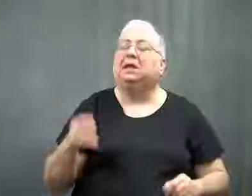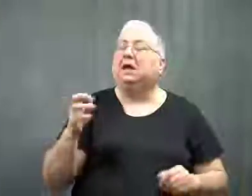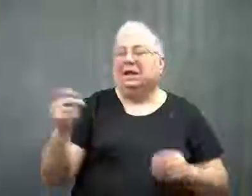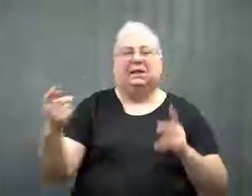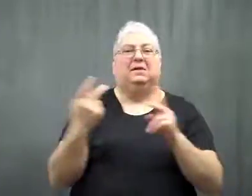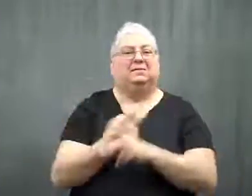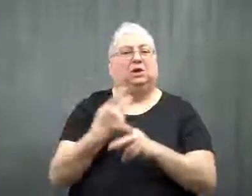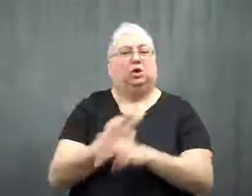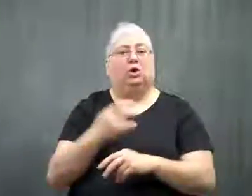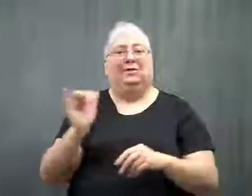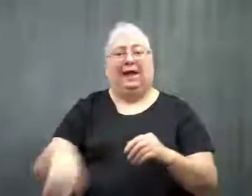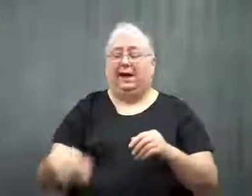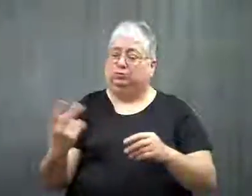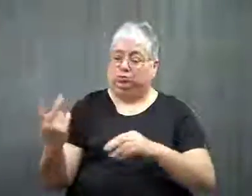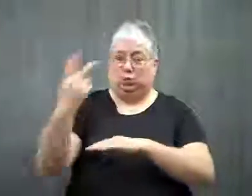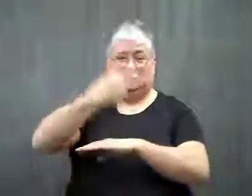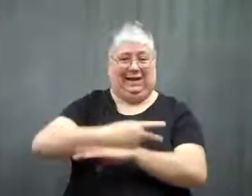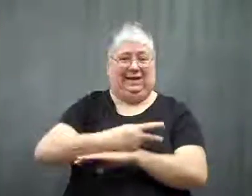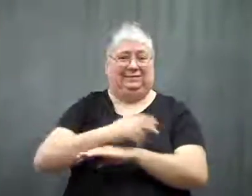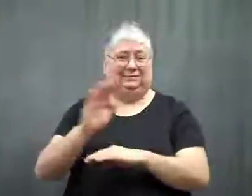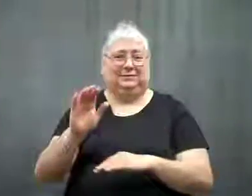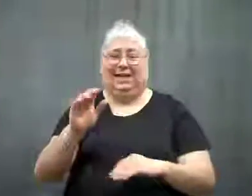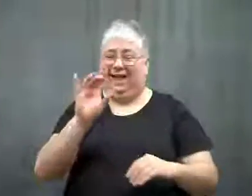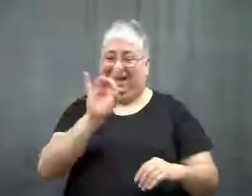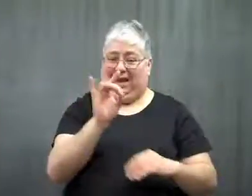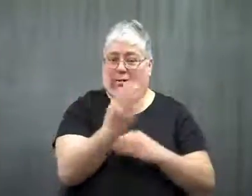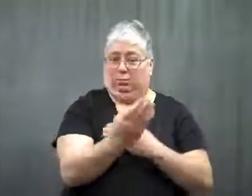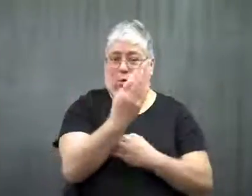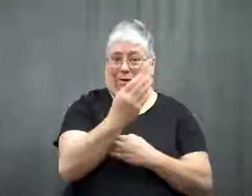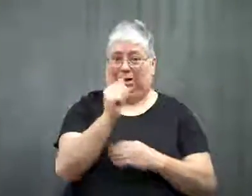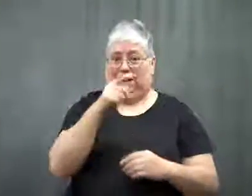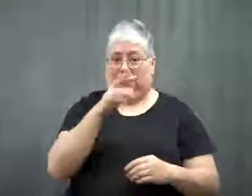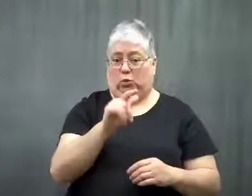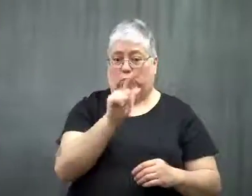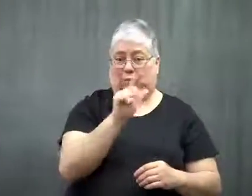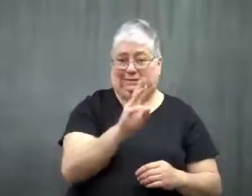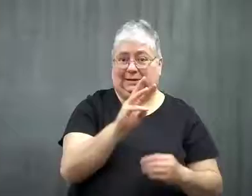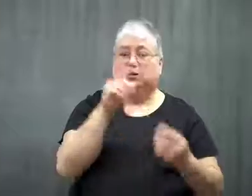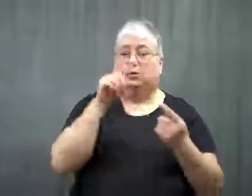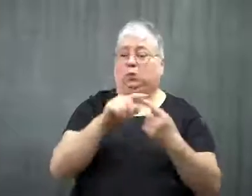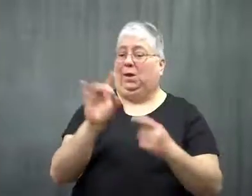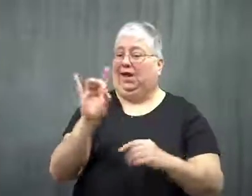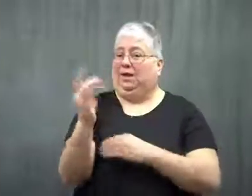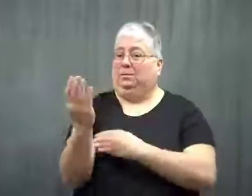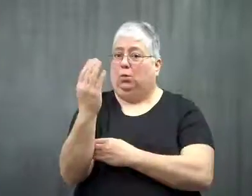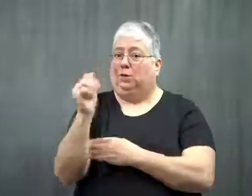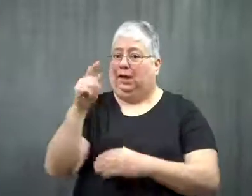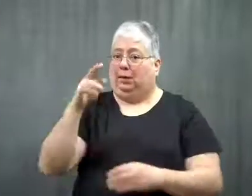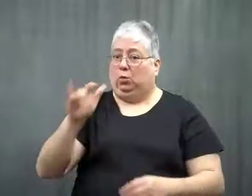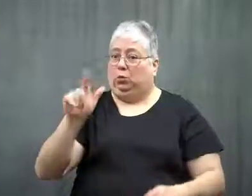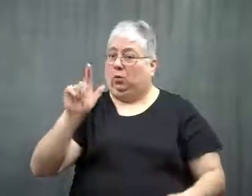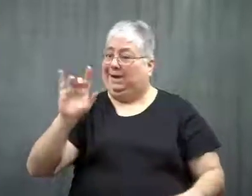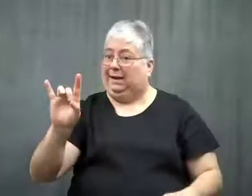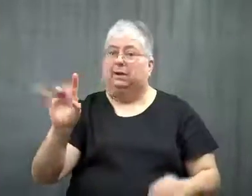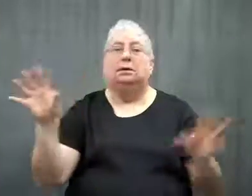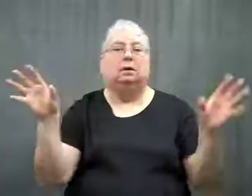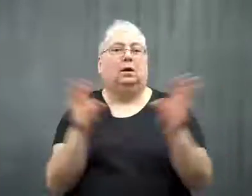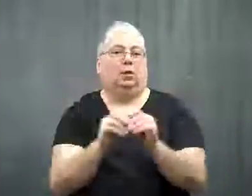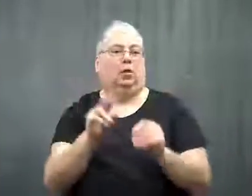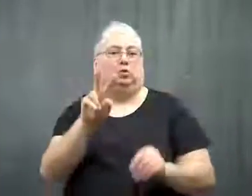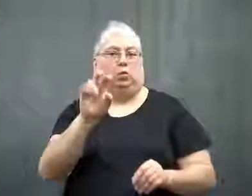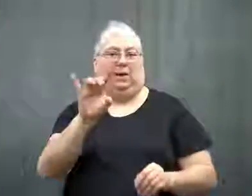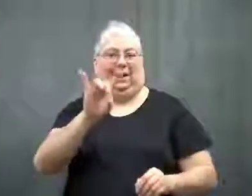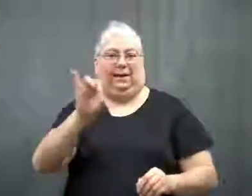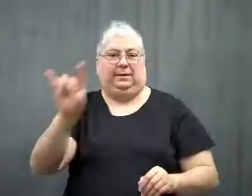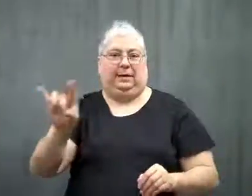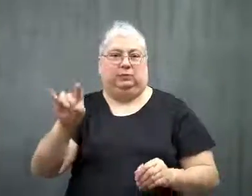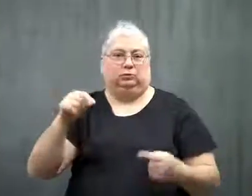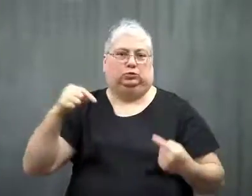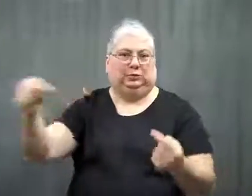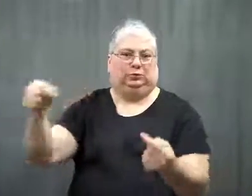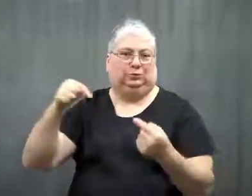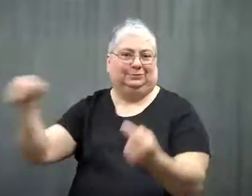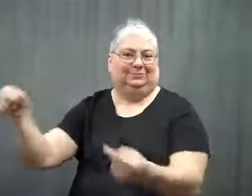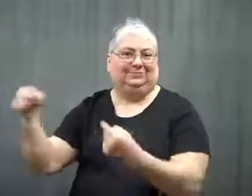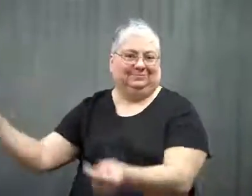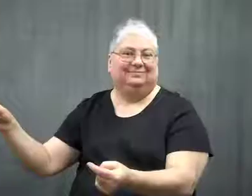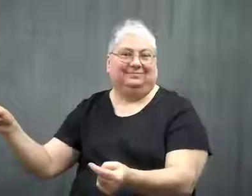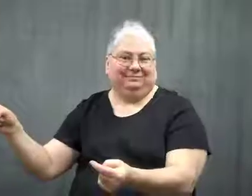From 8 am April 26 to 8 am April 28, there were 288 tornadoes.